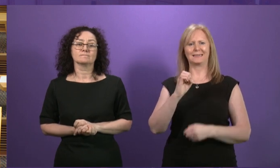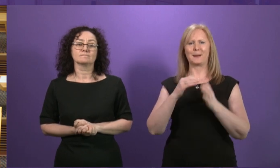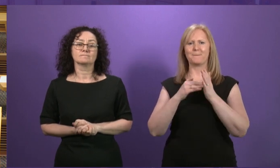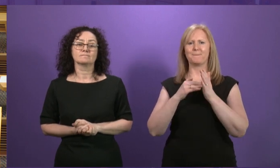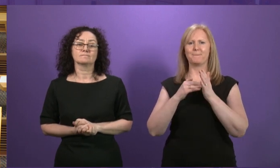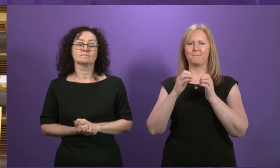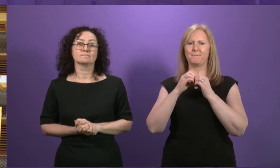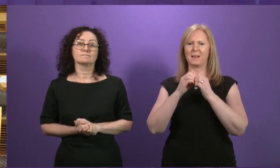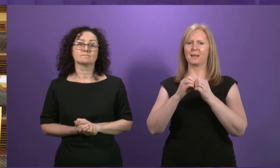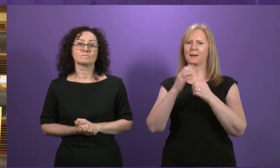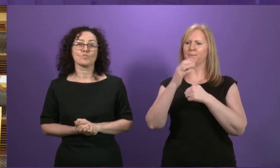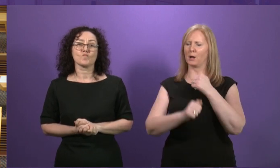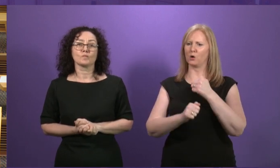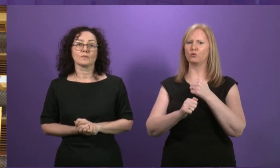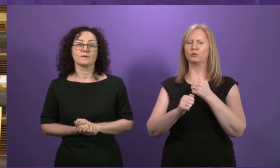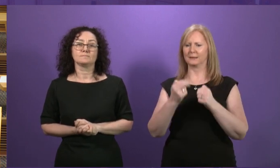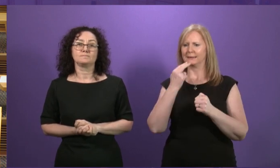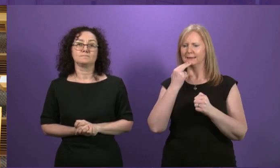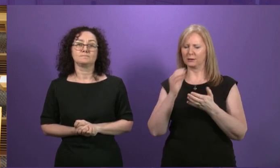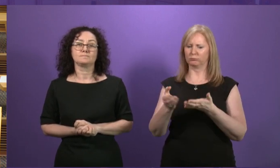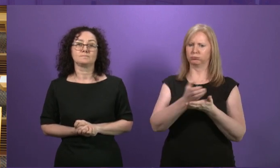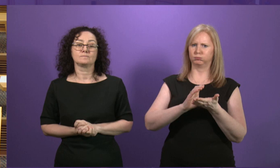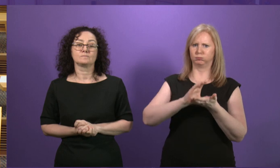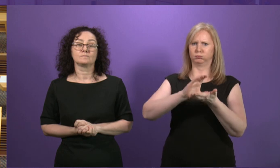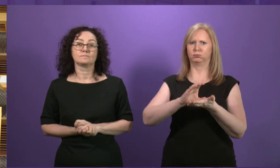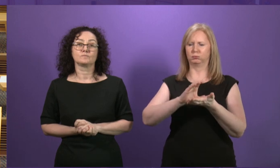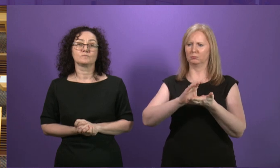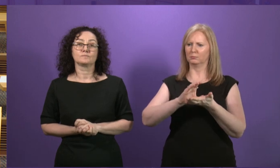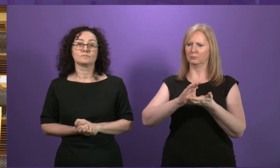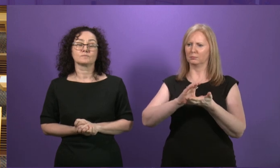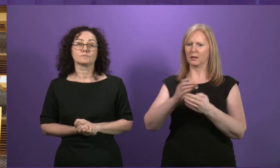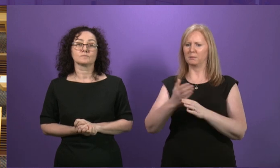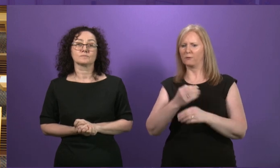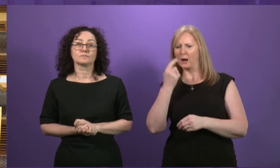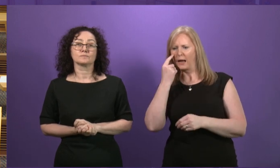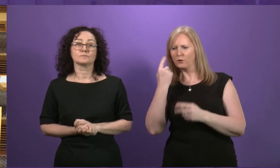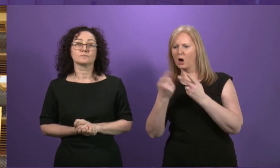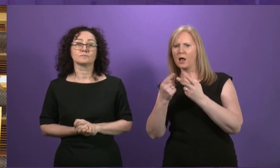would be required, and that is before we look at the reserves needed to ensure bank deposits